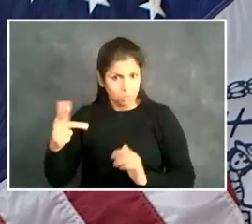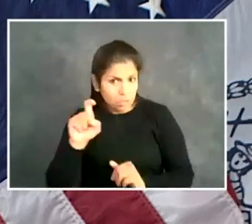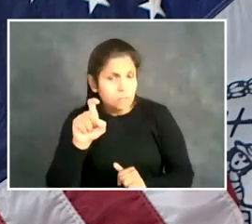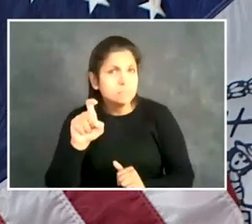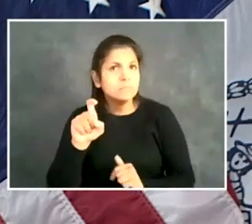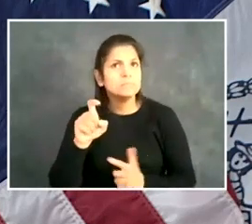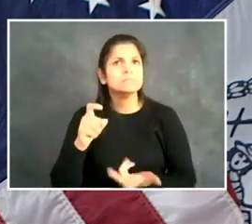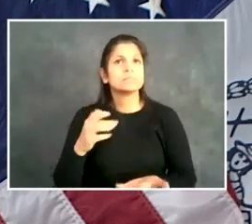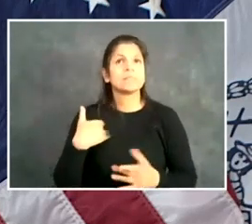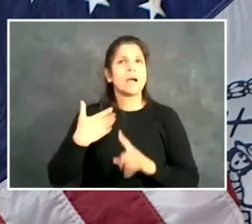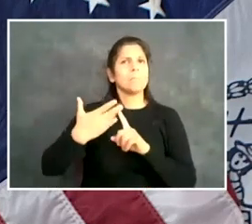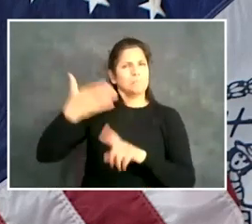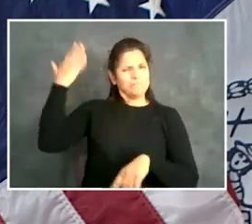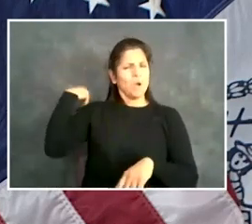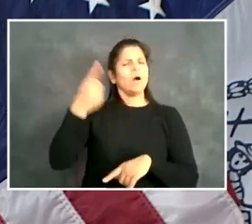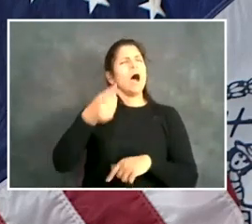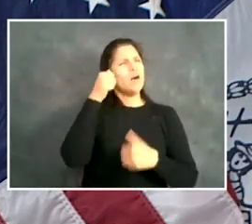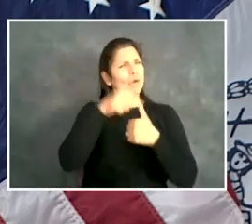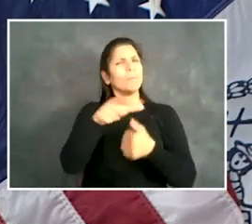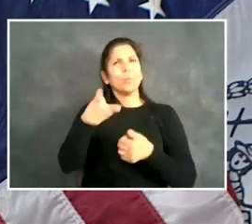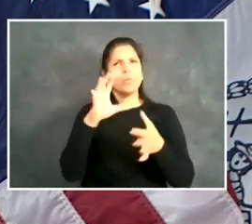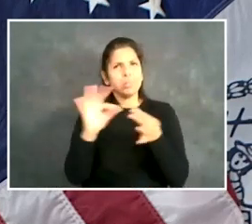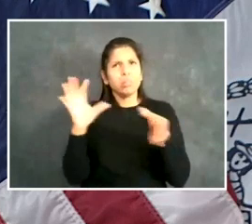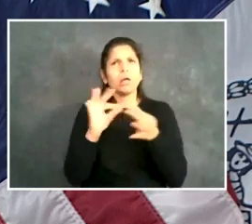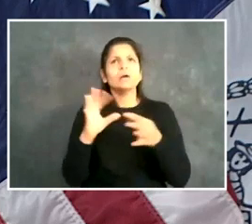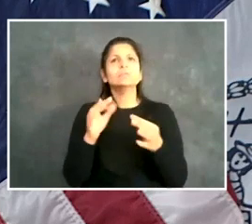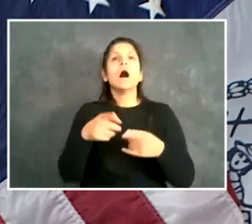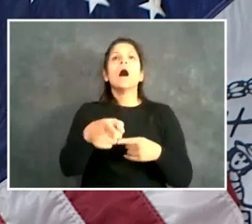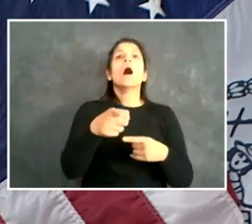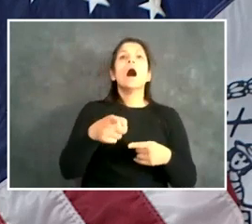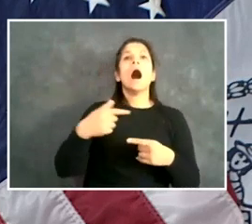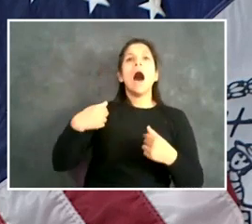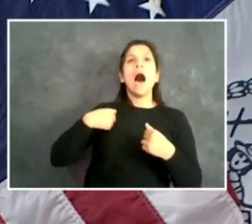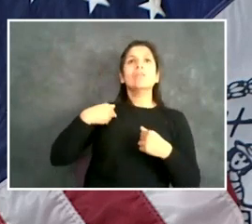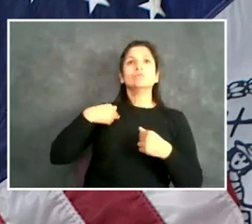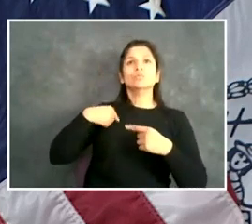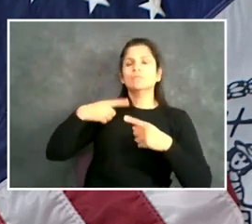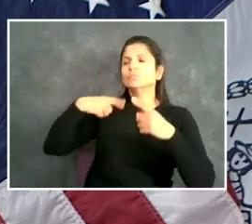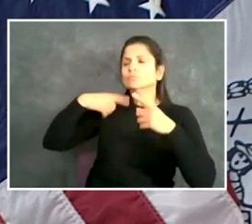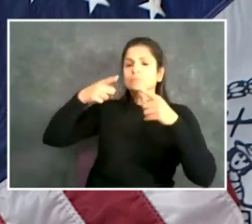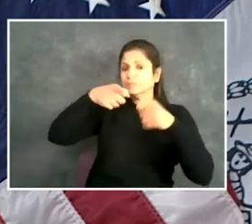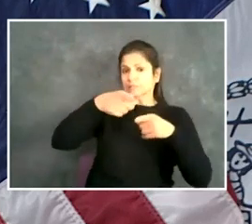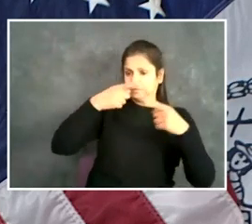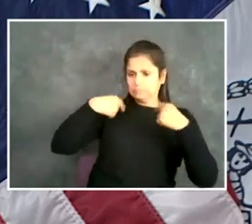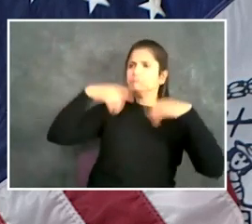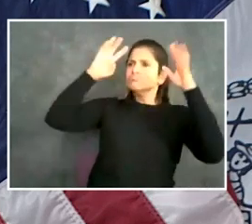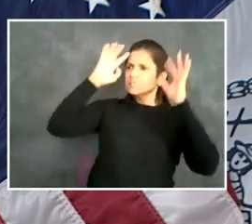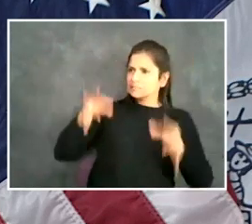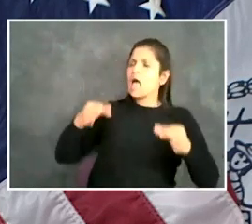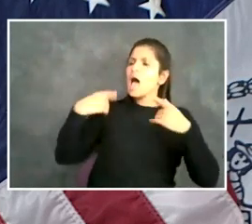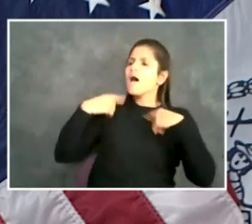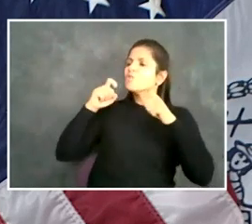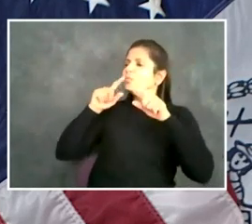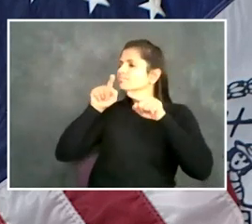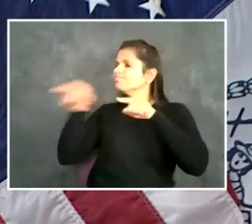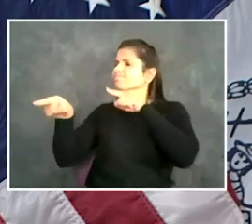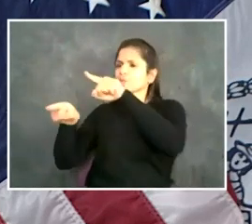CONVERSATION ABOUT THE RESIDENCE AND THE EFFORT TO TRACE AND IDENTIFY THE ILLNESS.